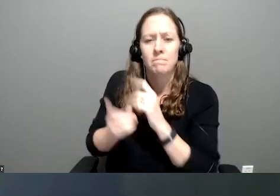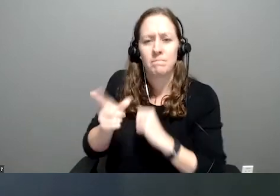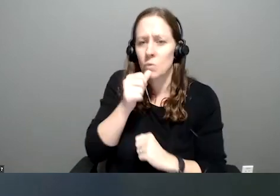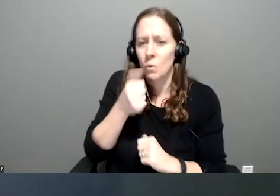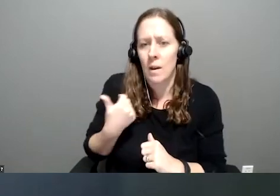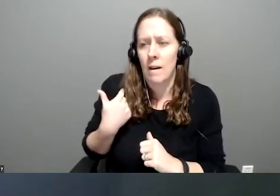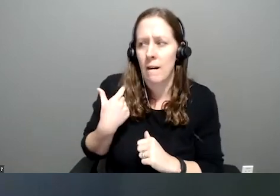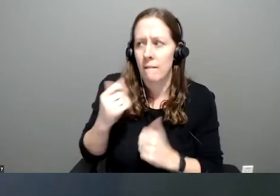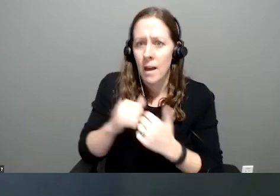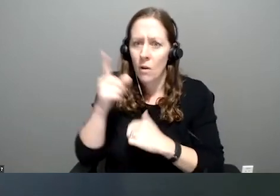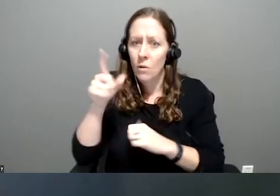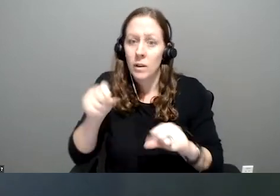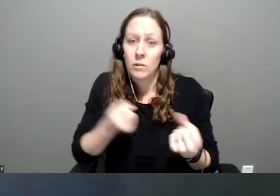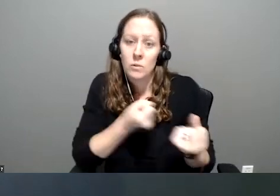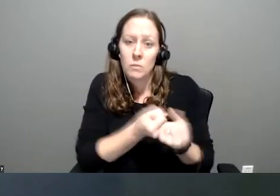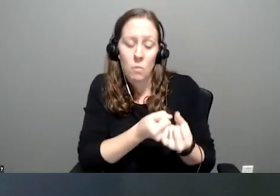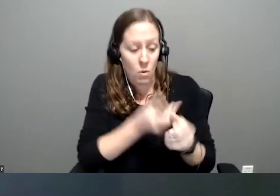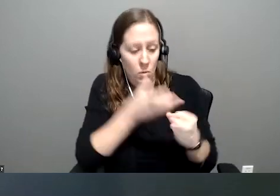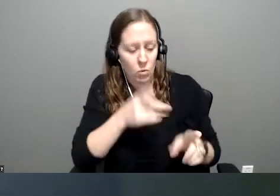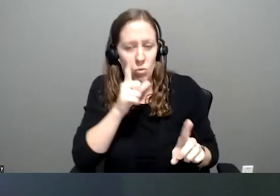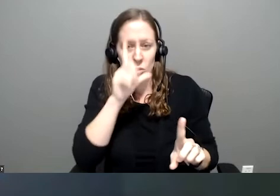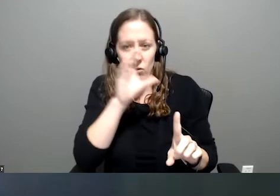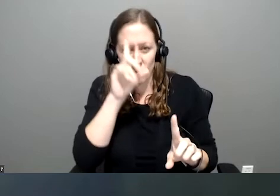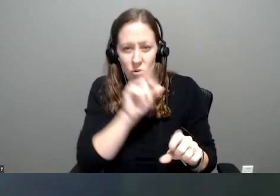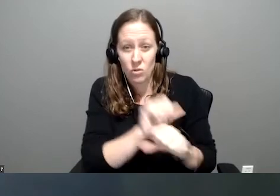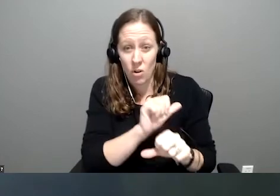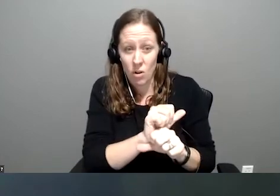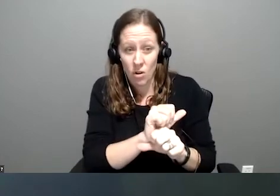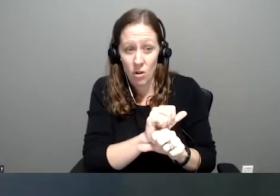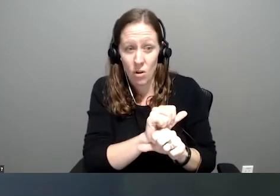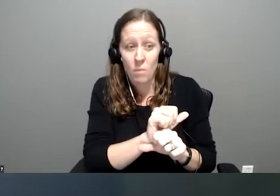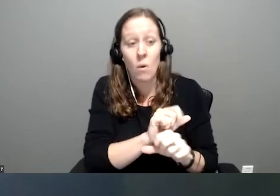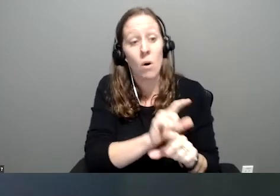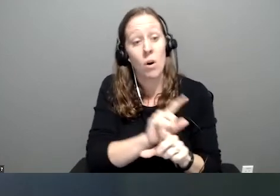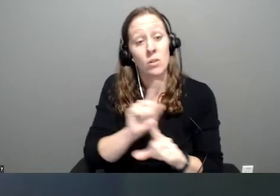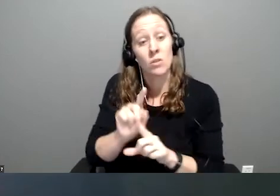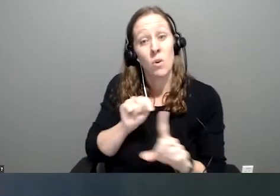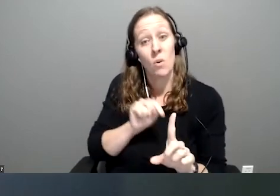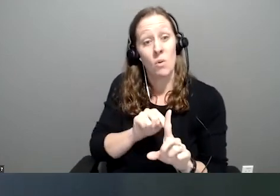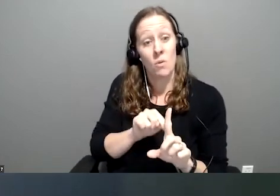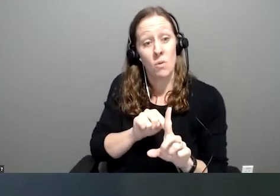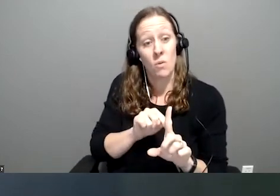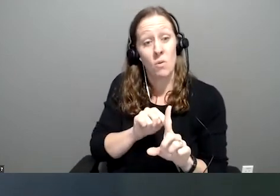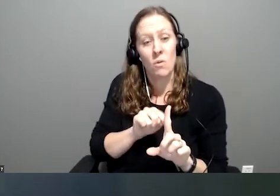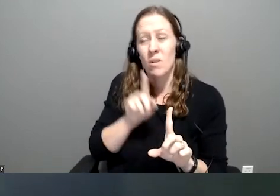with a disability, and also the lack of training and education for employers on how to recruit,